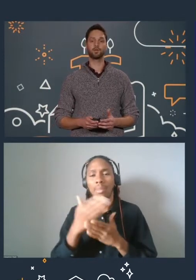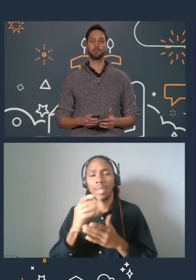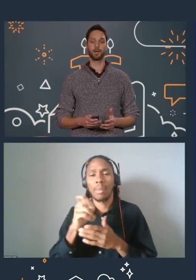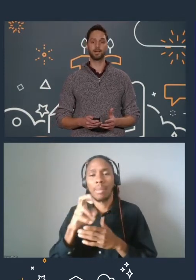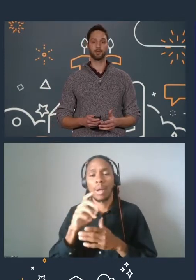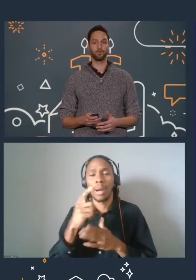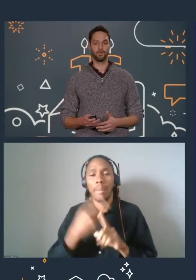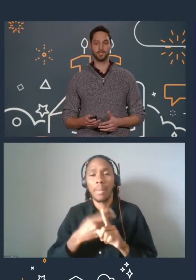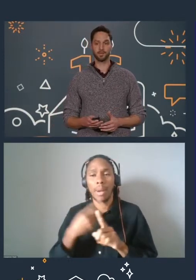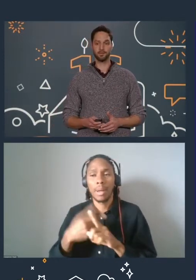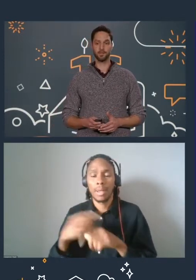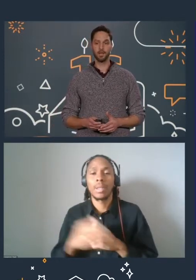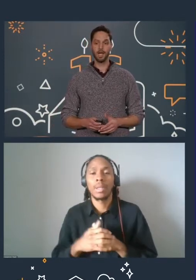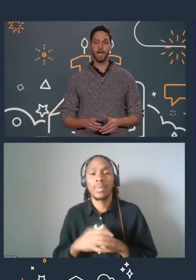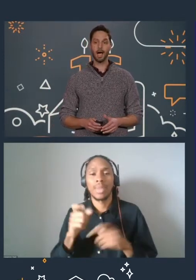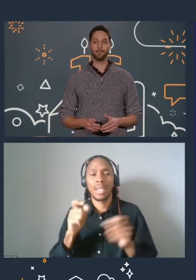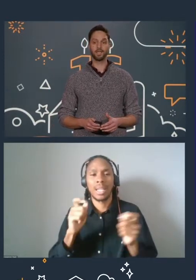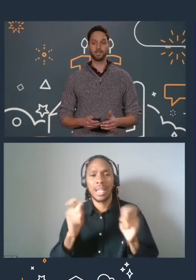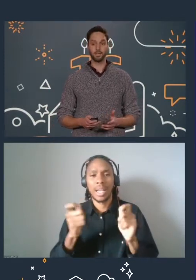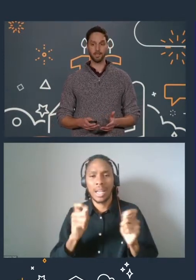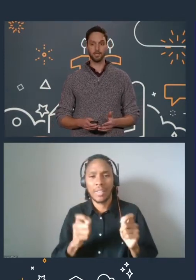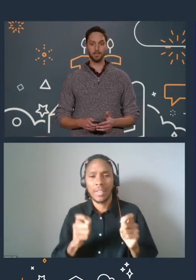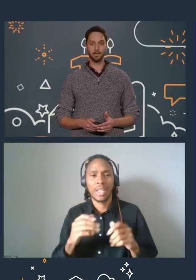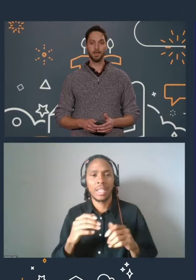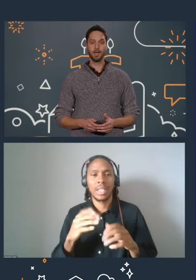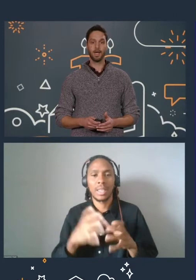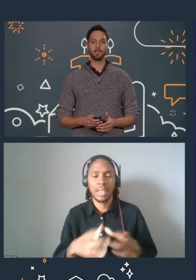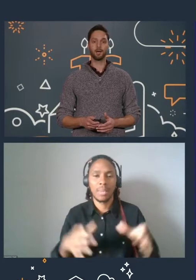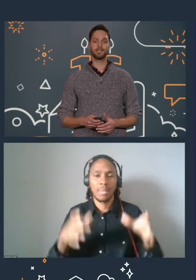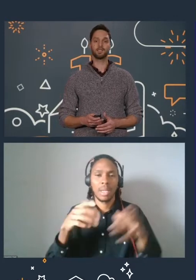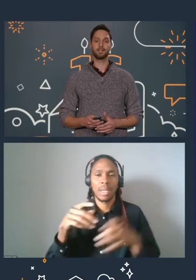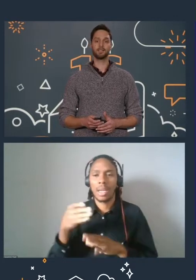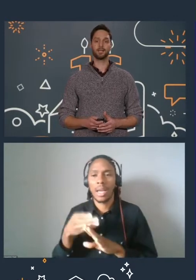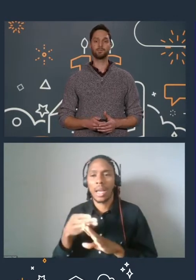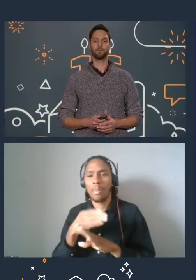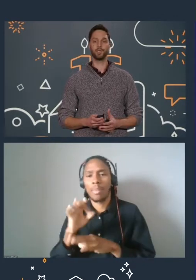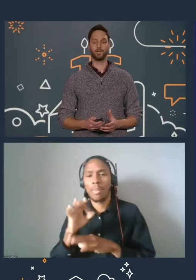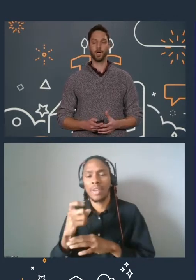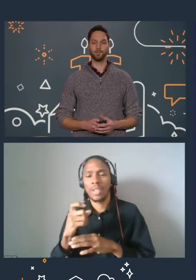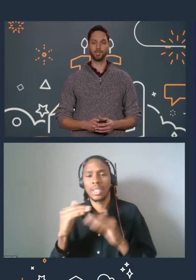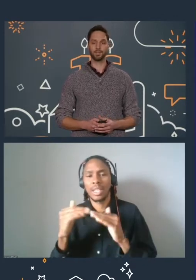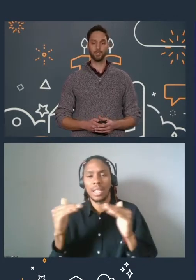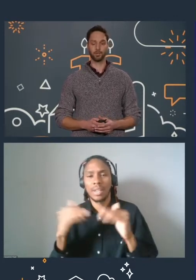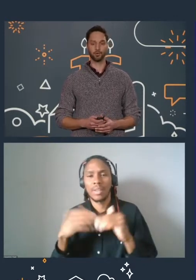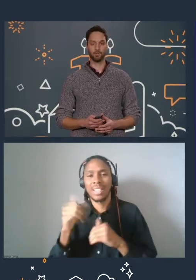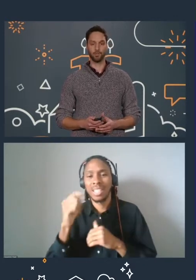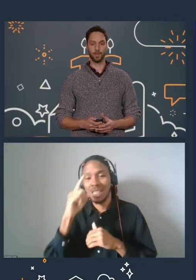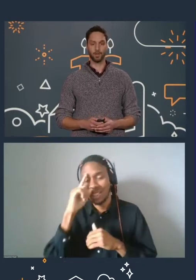on the bucket and prefix level, updates daily and comes at 10 cents per million objects monitored per month.